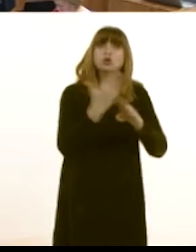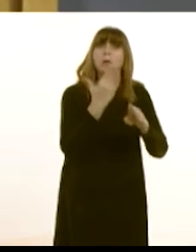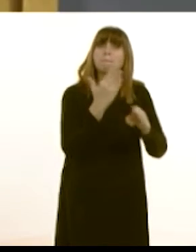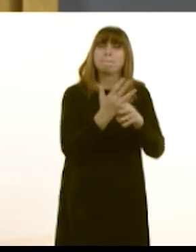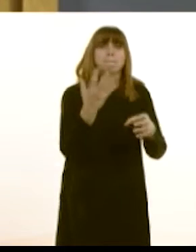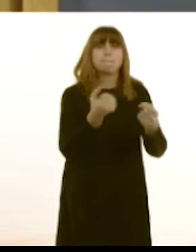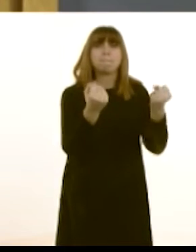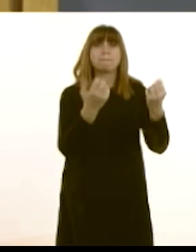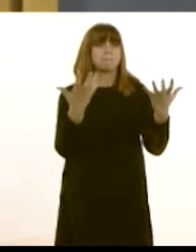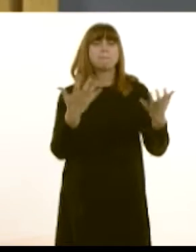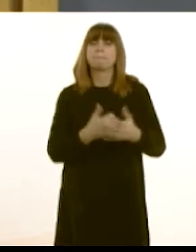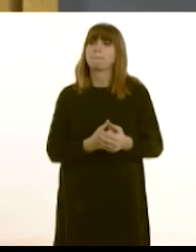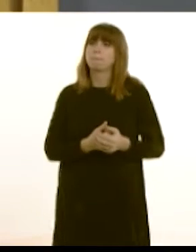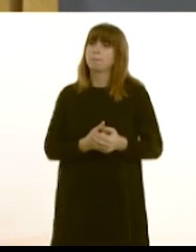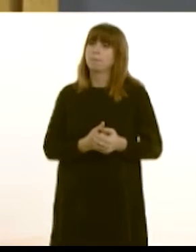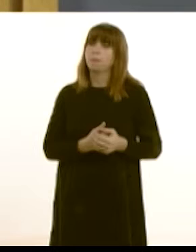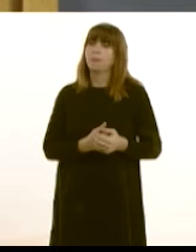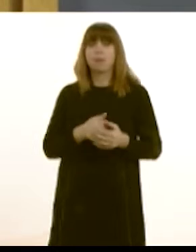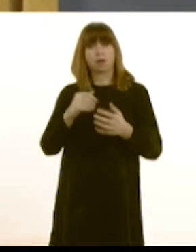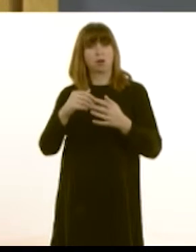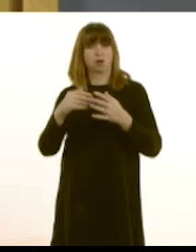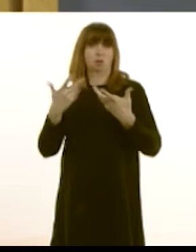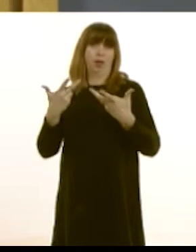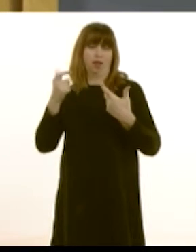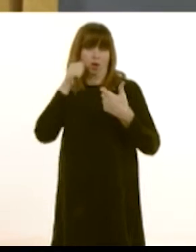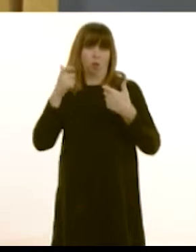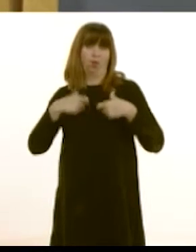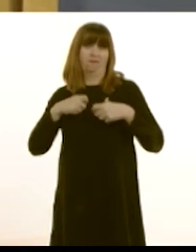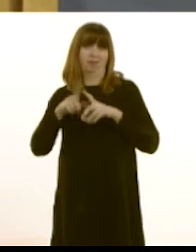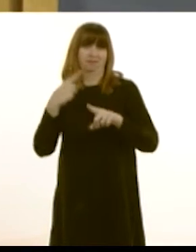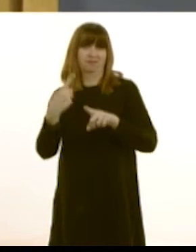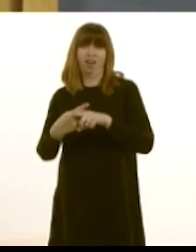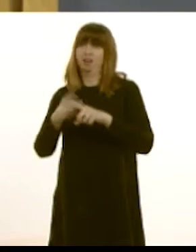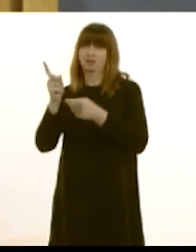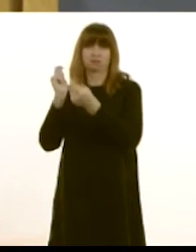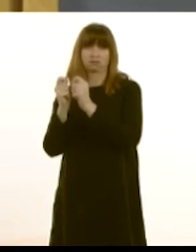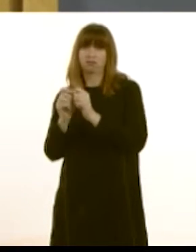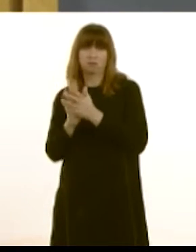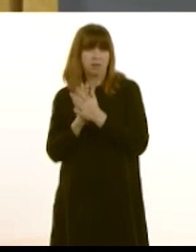on tax credits and welfare reforms are not helping poorer children and families in Wales, to say the least.